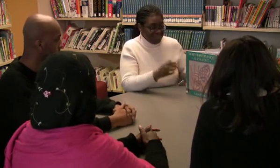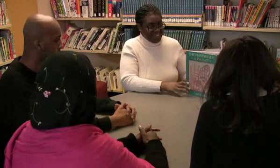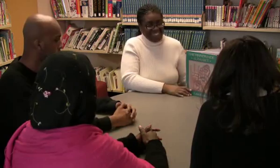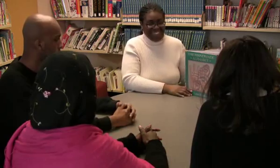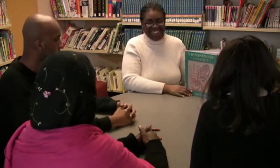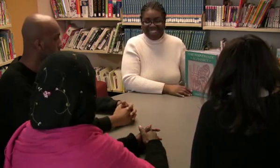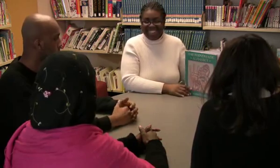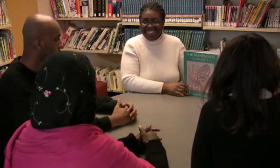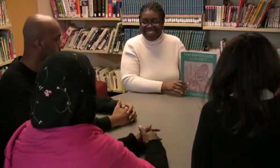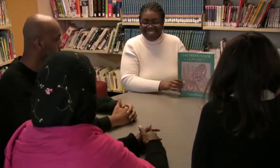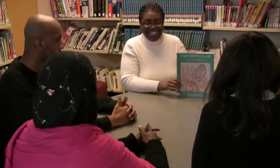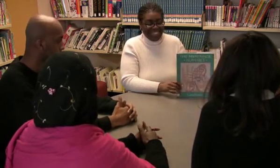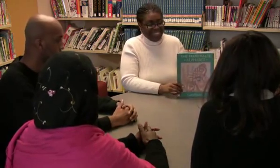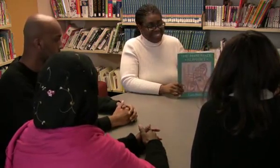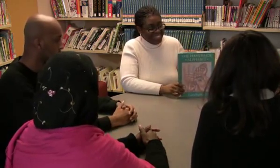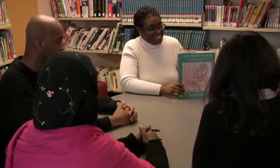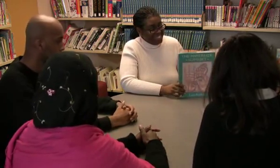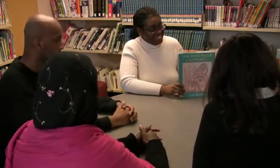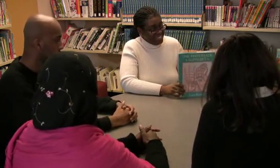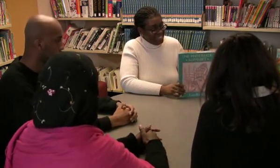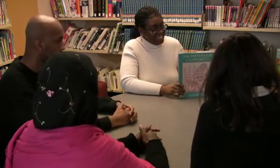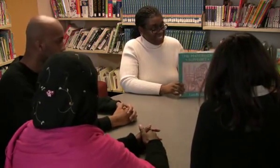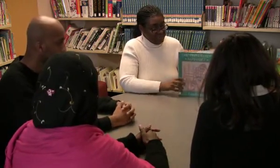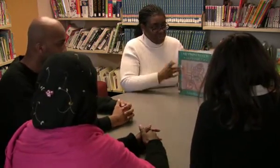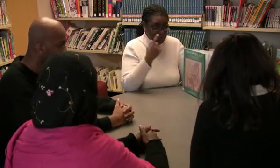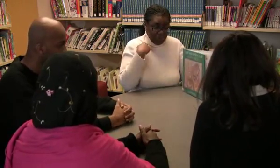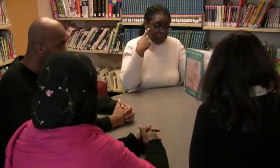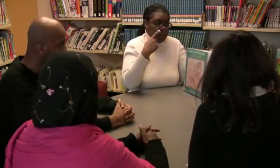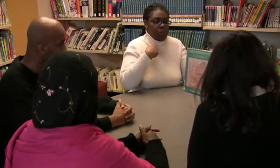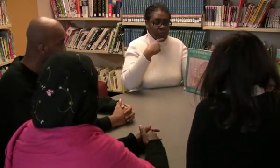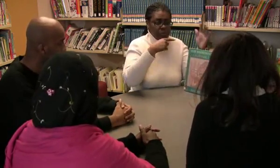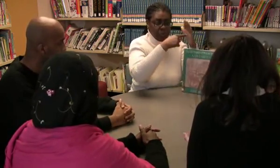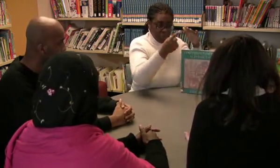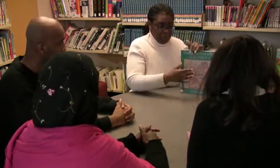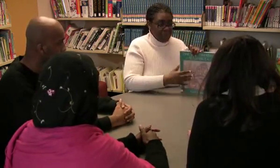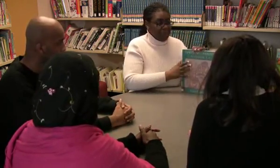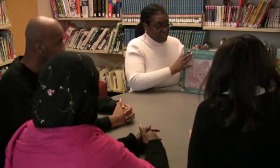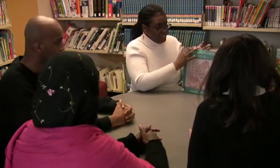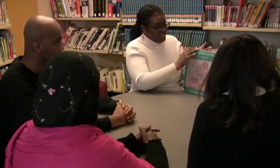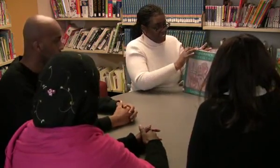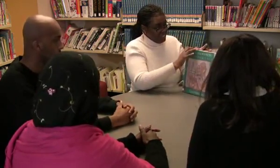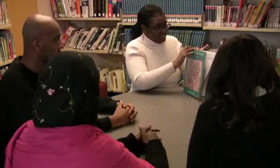to learn fingerspelling.